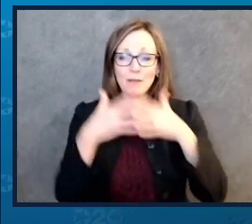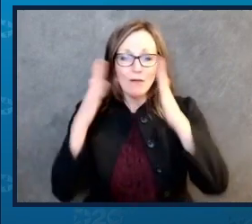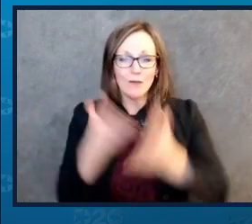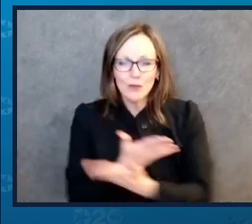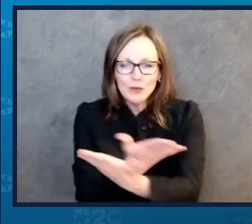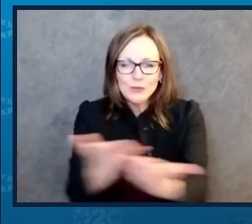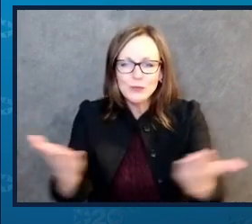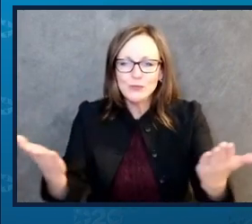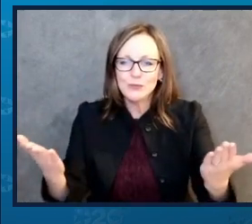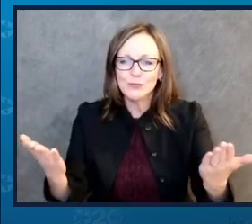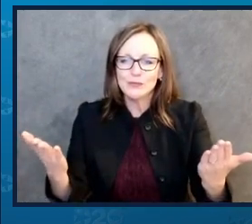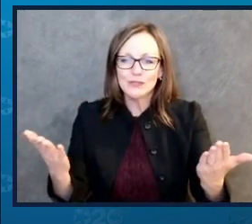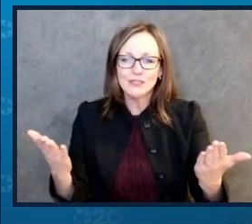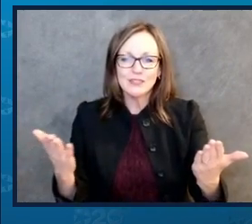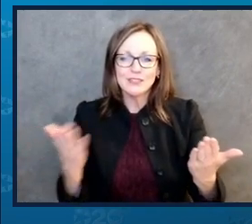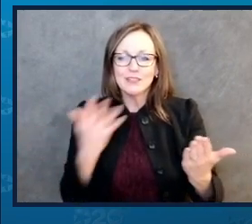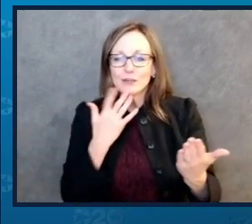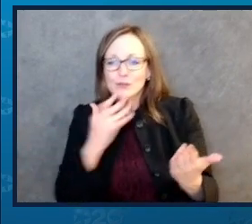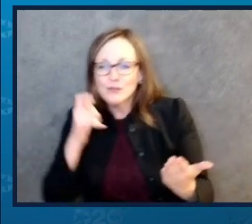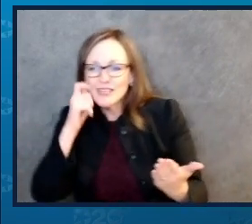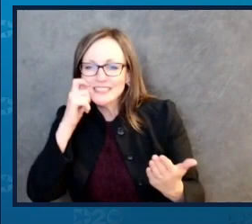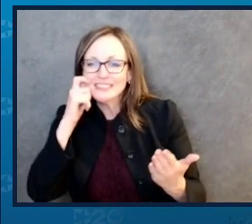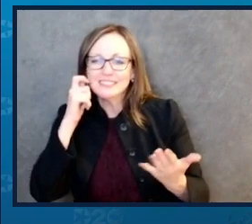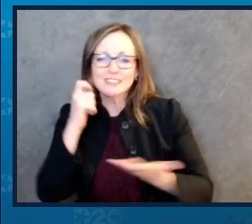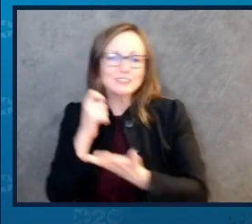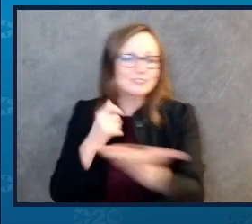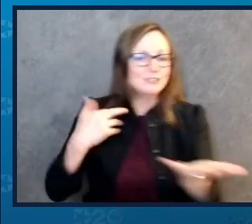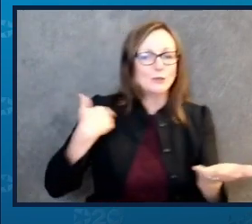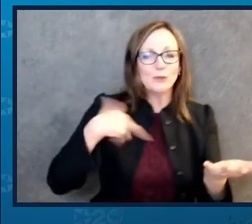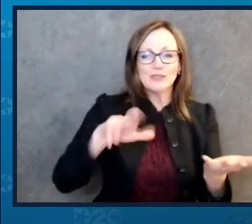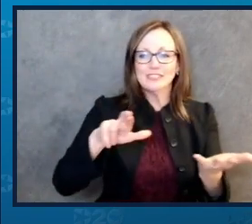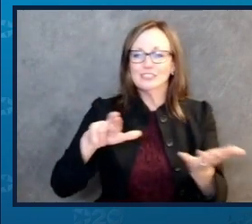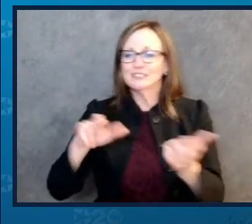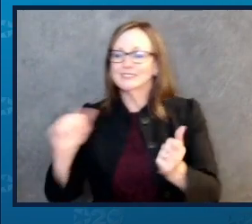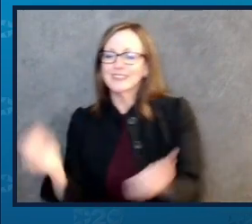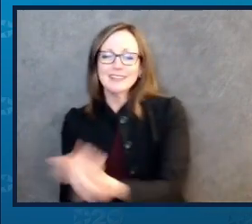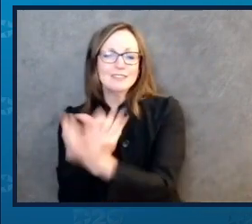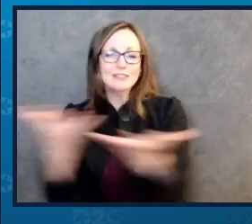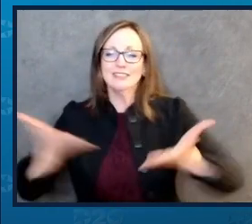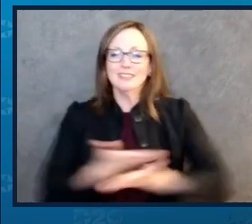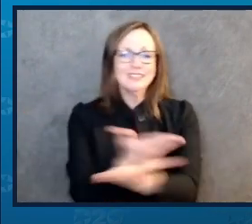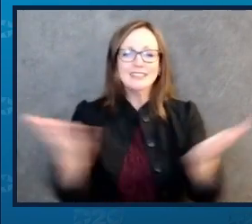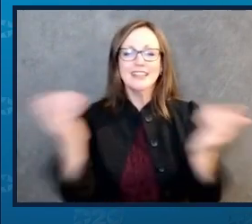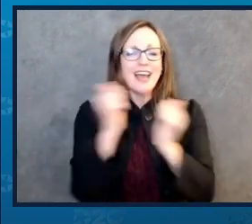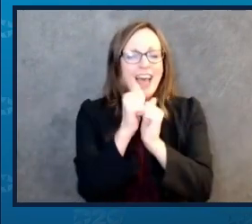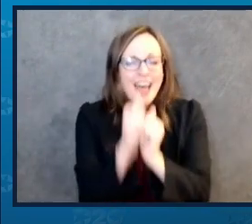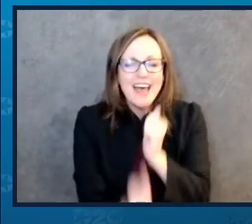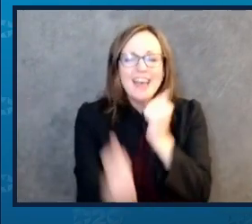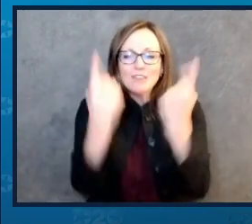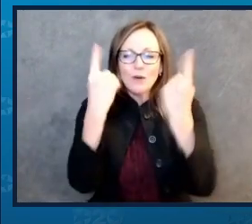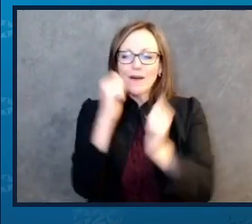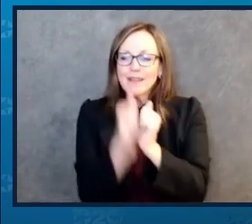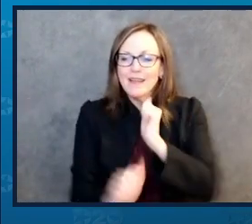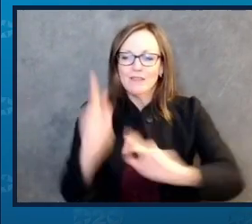CREEDS WHO ARE, YES, TAKING TO THE STREETS, AND ALSO PERSUADE